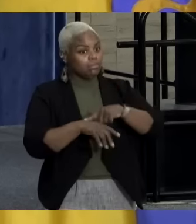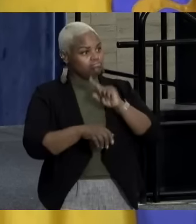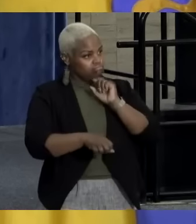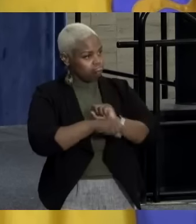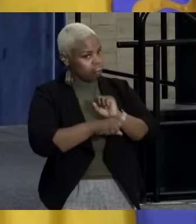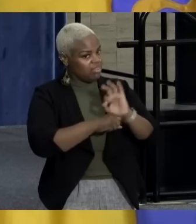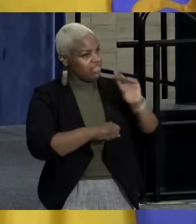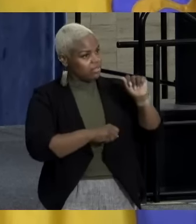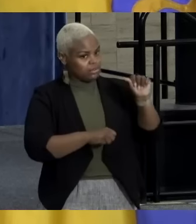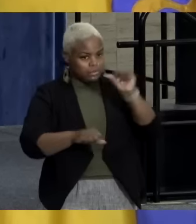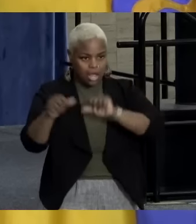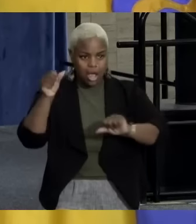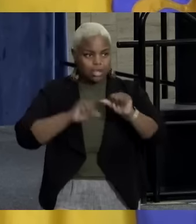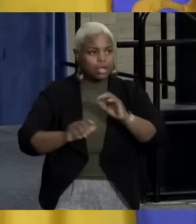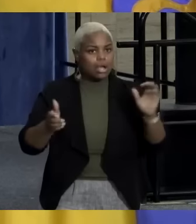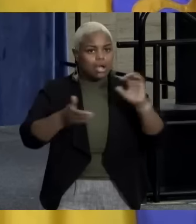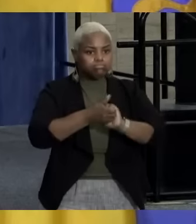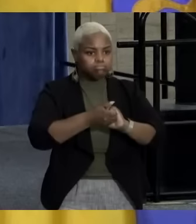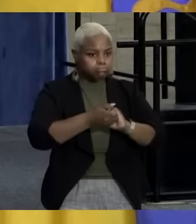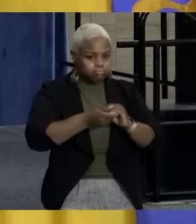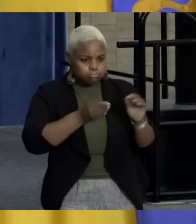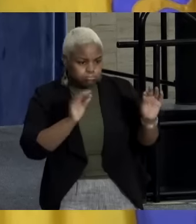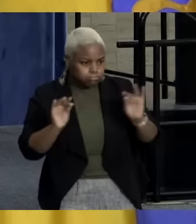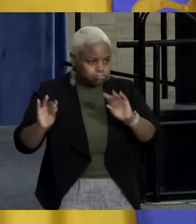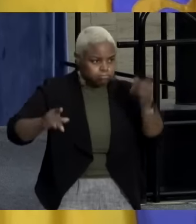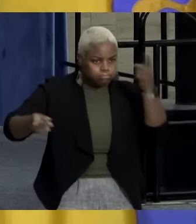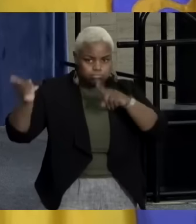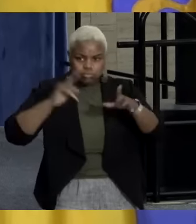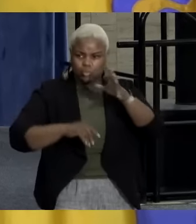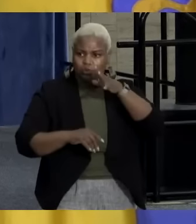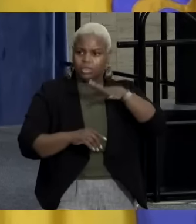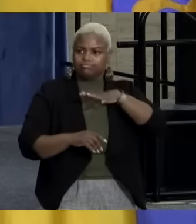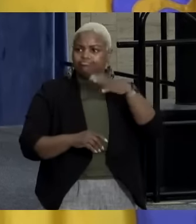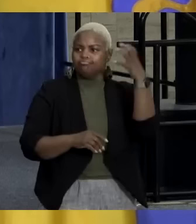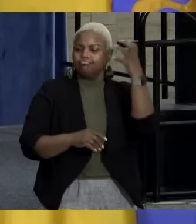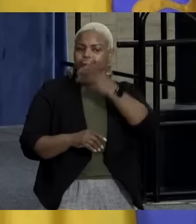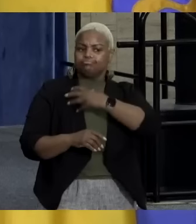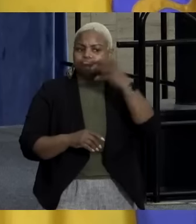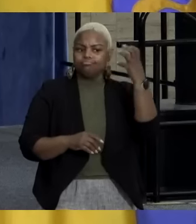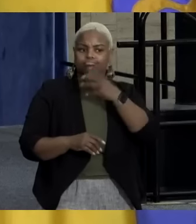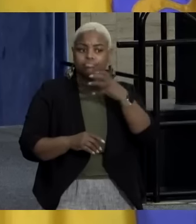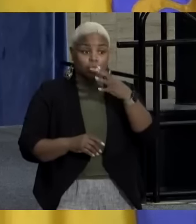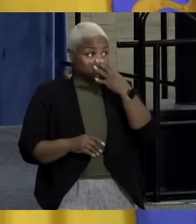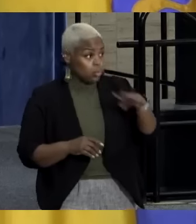and standing with women. The era of ignoring women's health is older. The